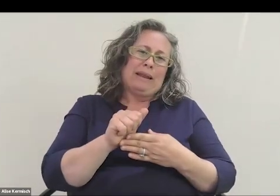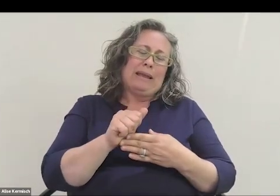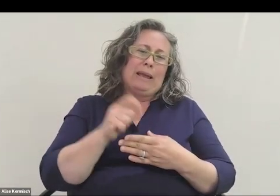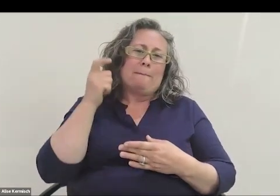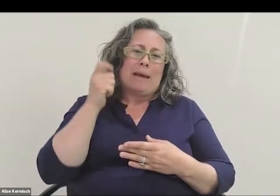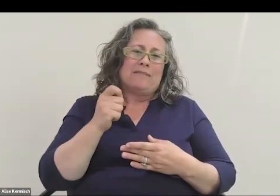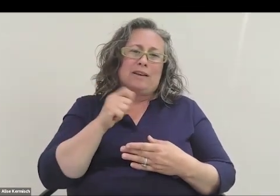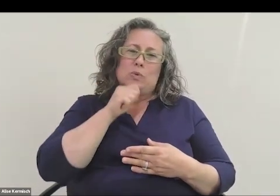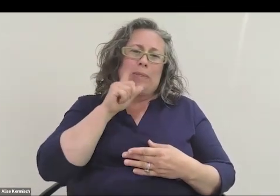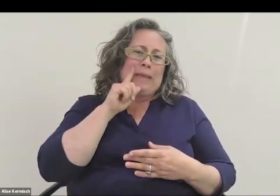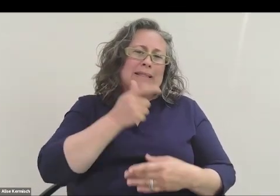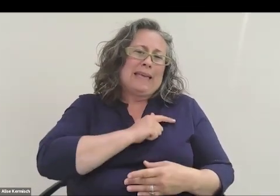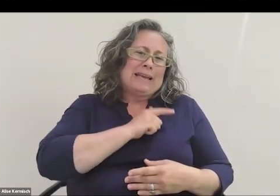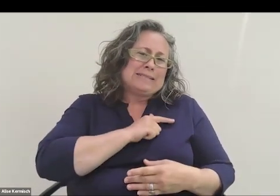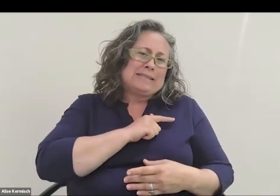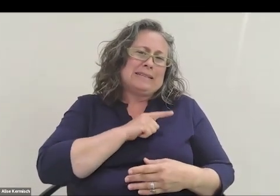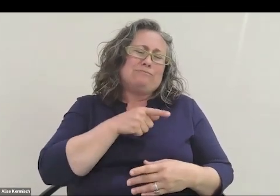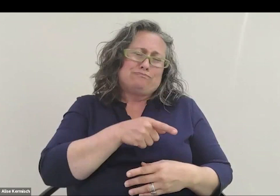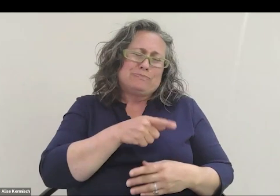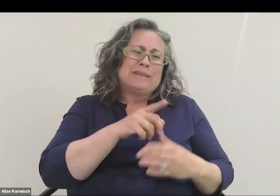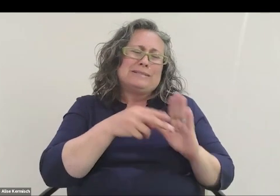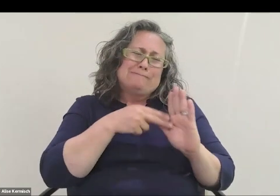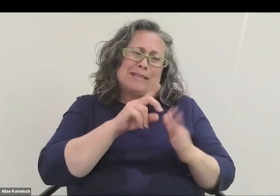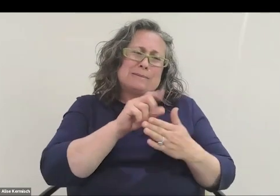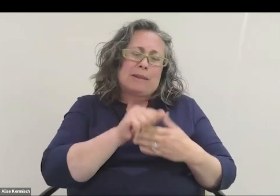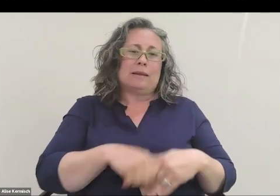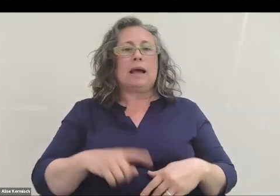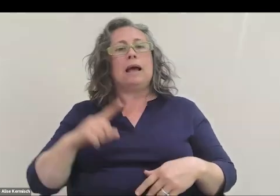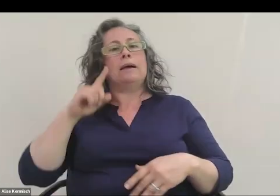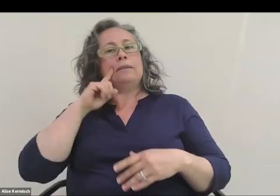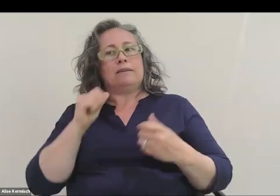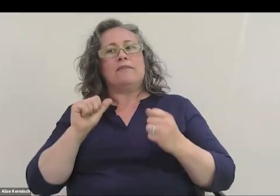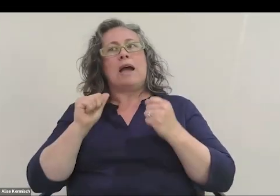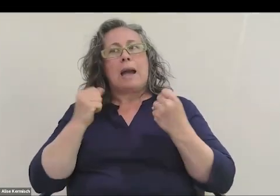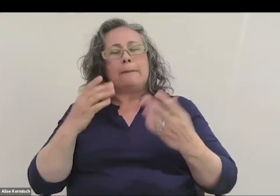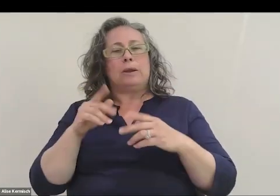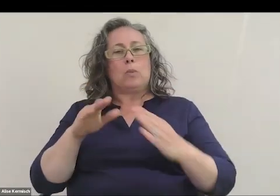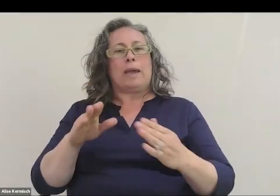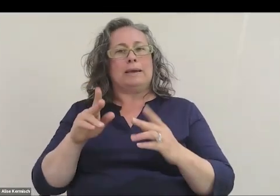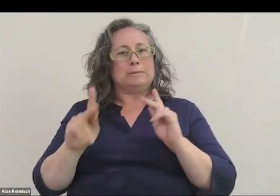in which disabled people are discouraged from accessing needed accommodations